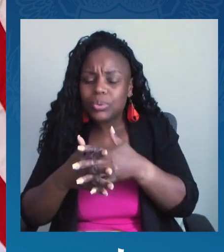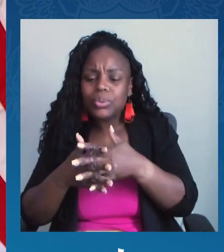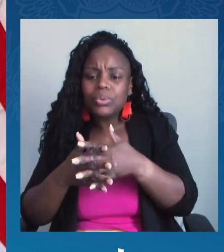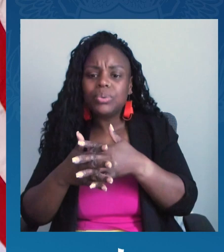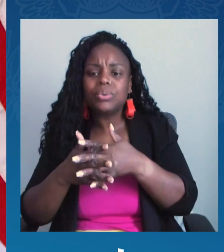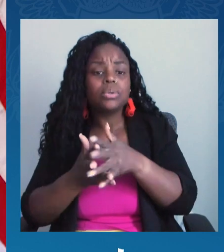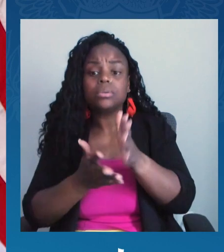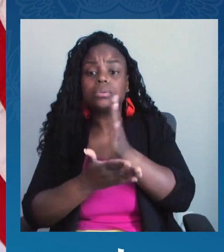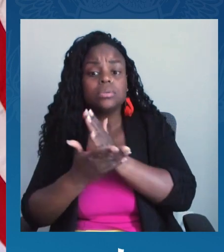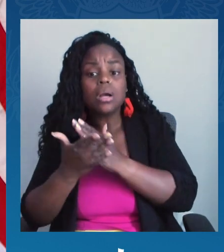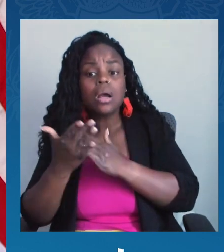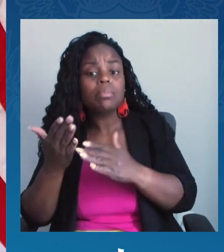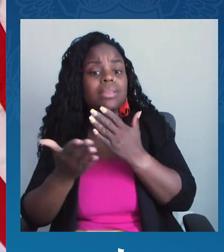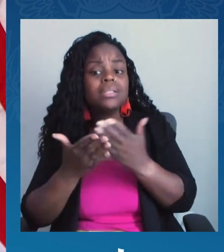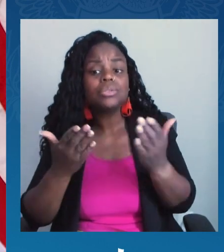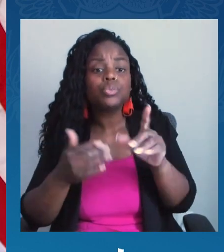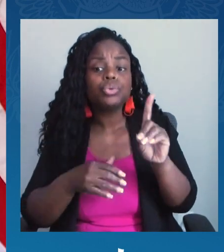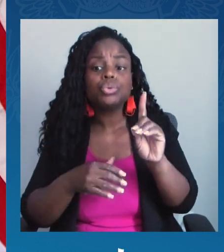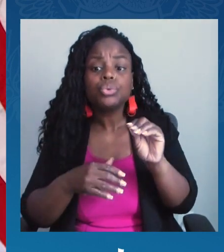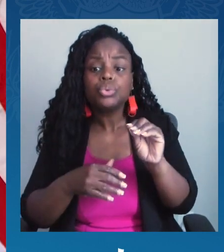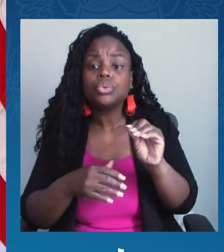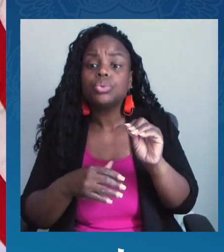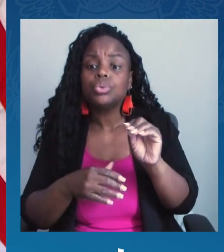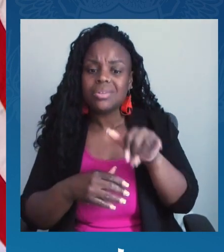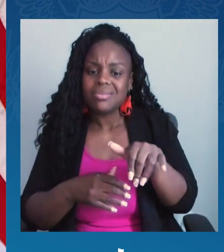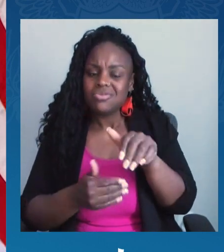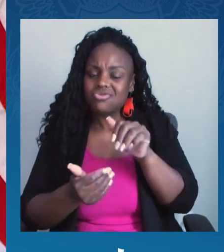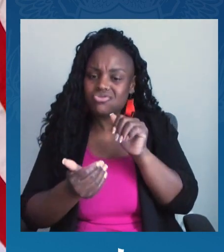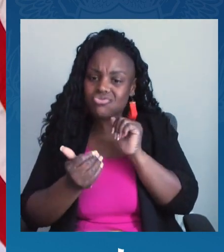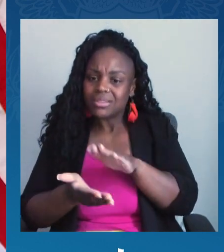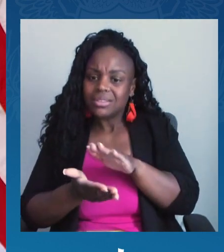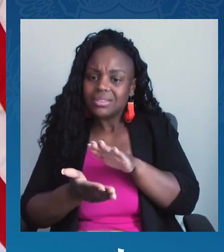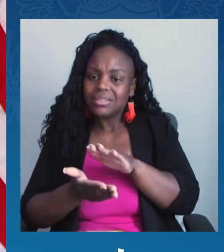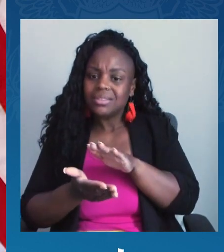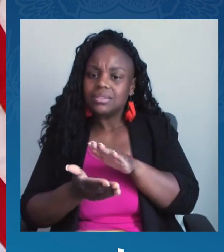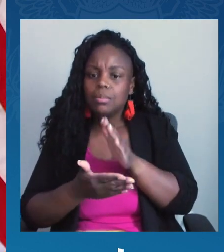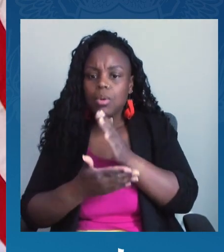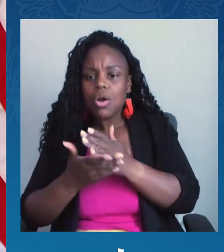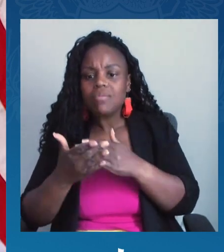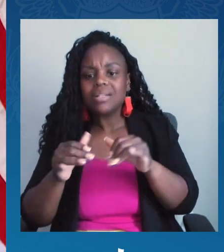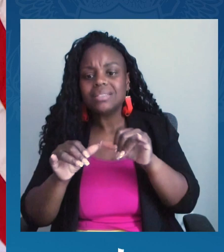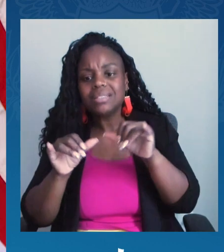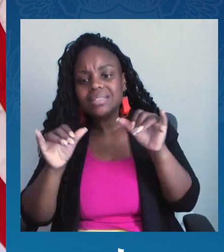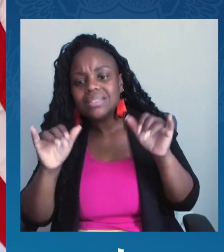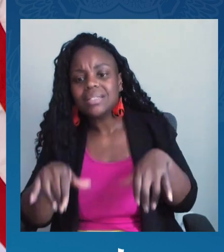that is about addressing these components of the system that lead to these awful outcomes.